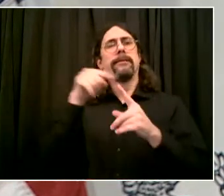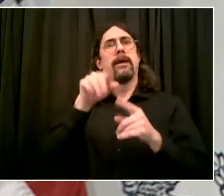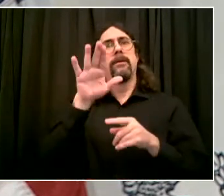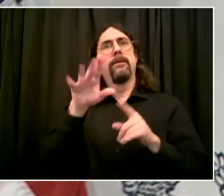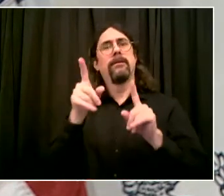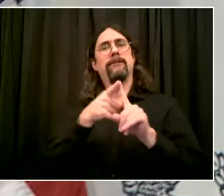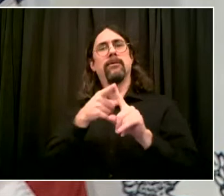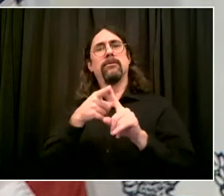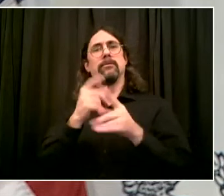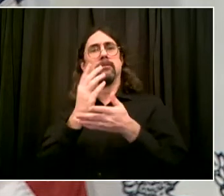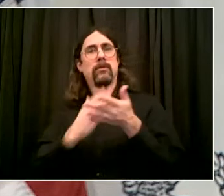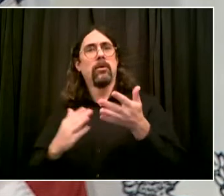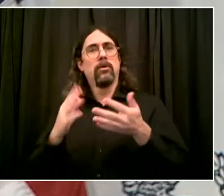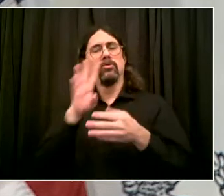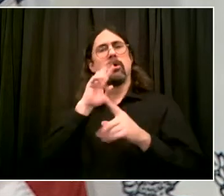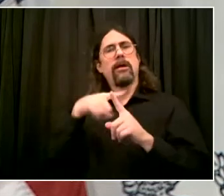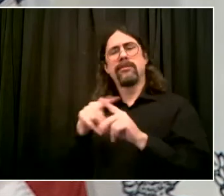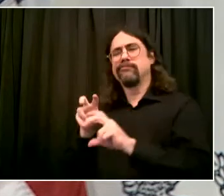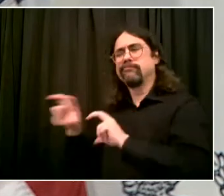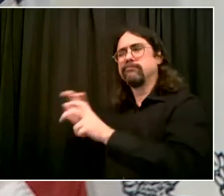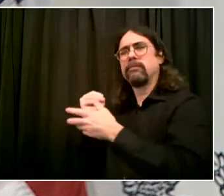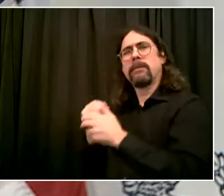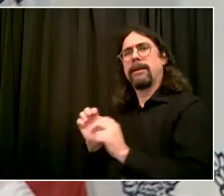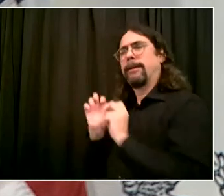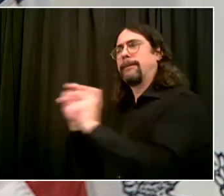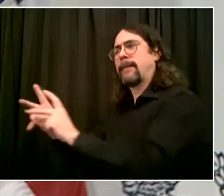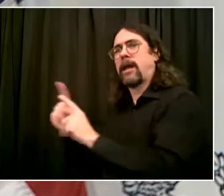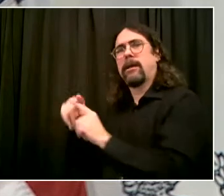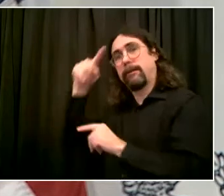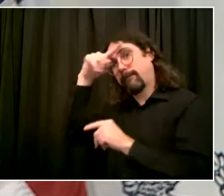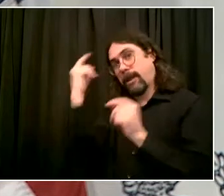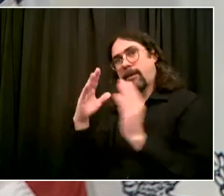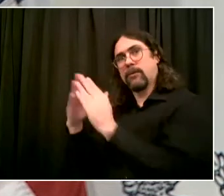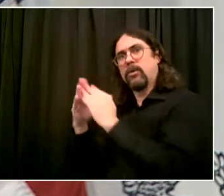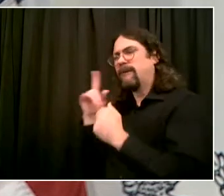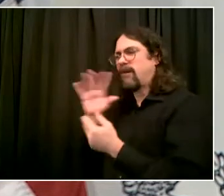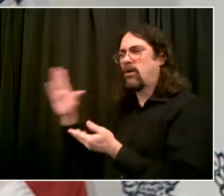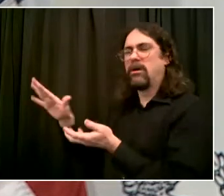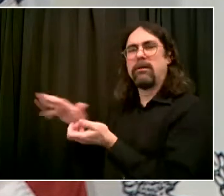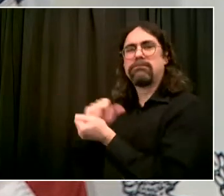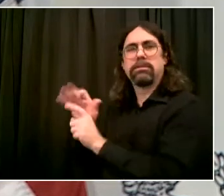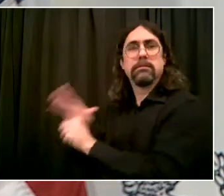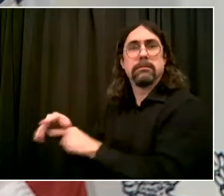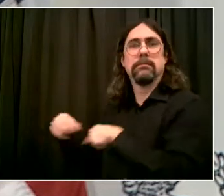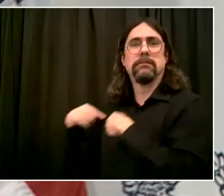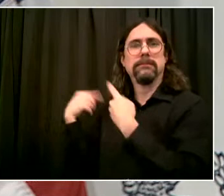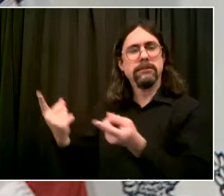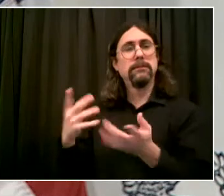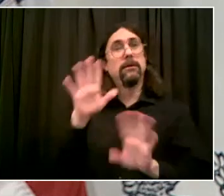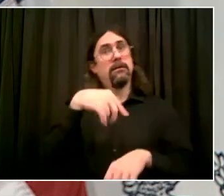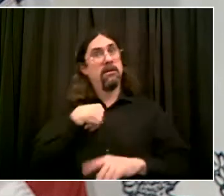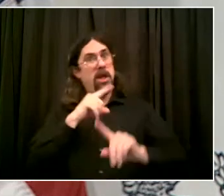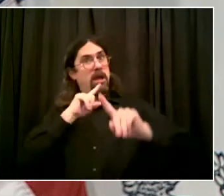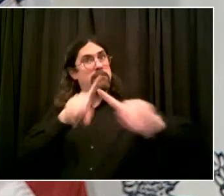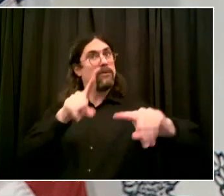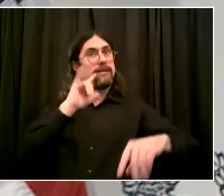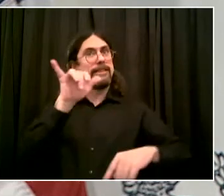ANANWESR. I THINK YOU SAW IN THE REMARKS I MADE ONCE THE REPORT CAME OUT. I WANANTT O O DO THINGS BETTER